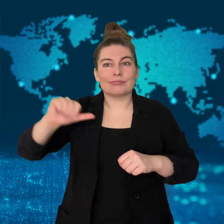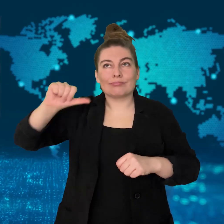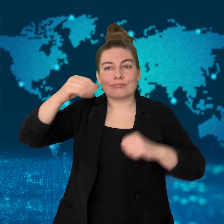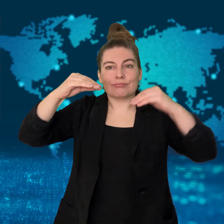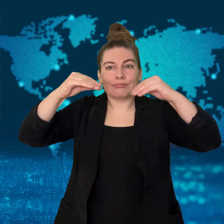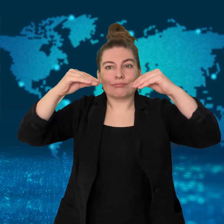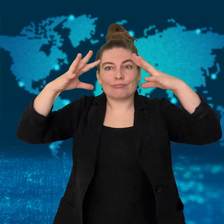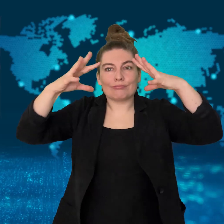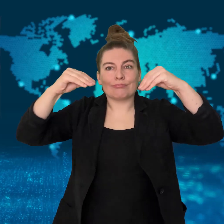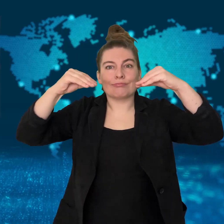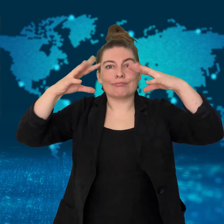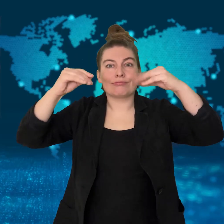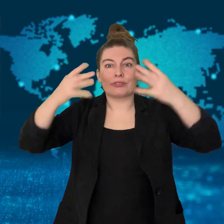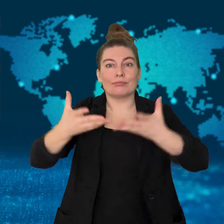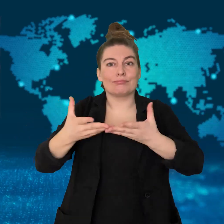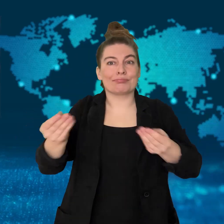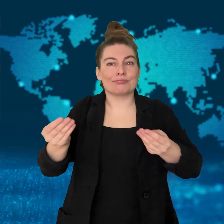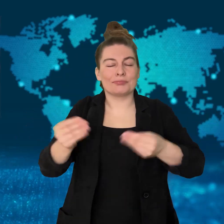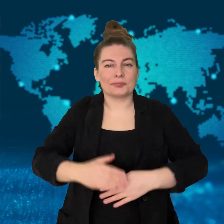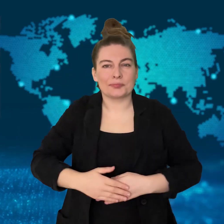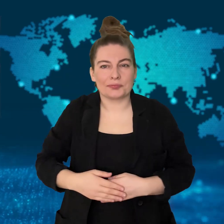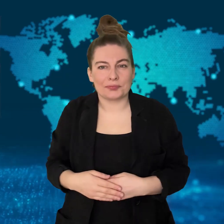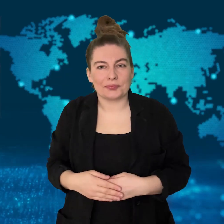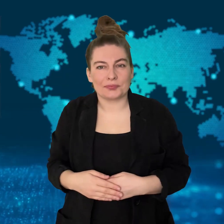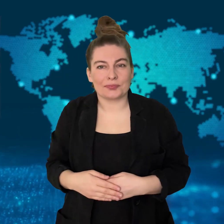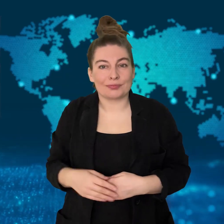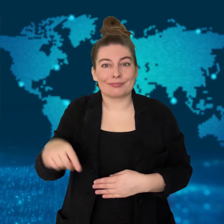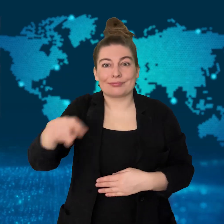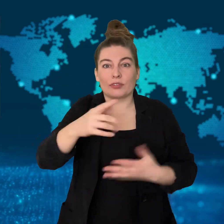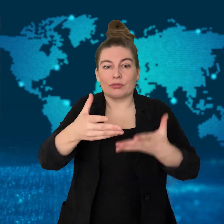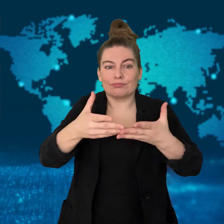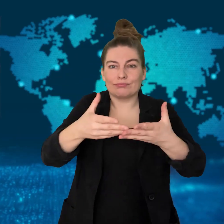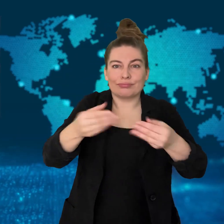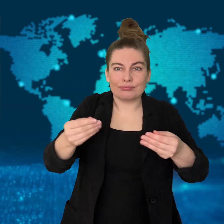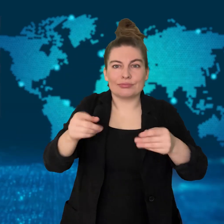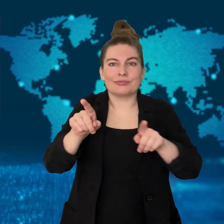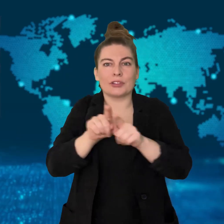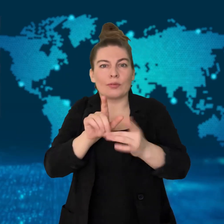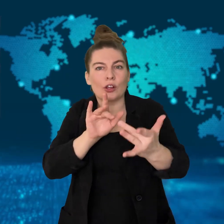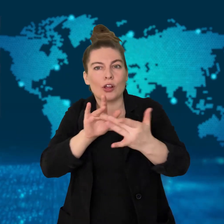and response operations.